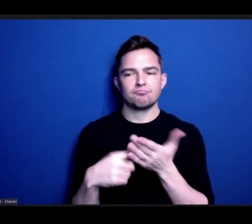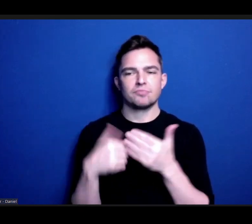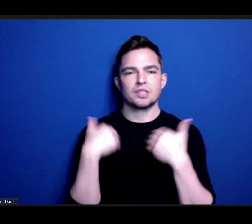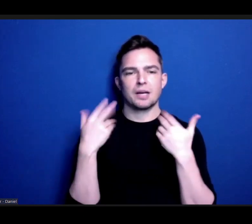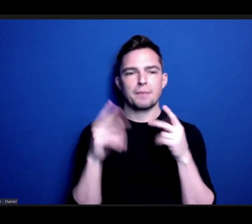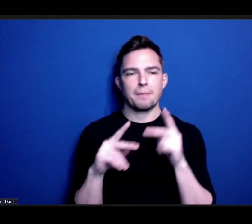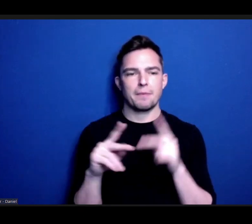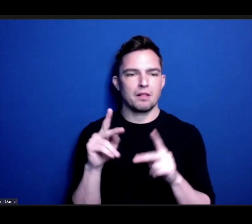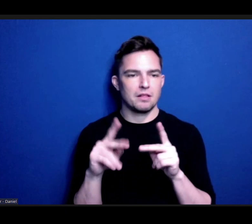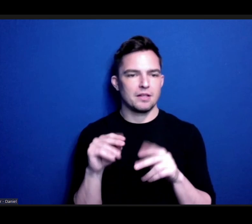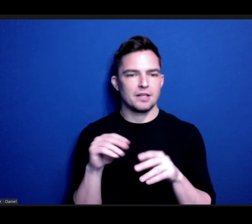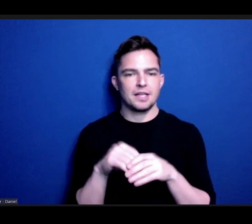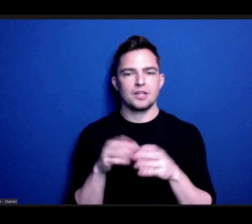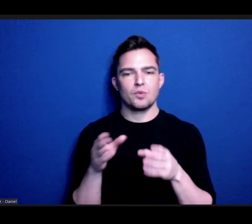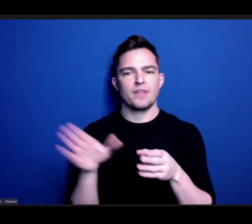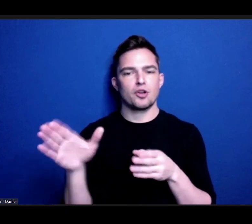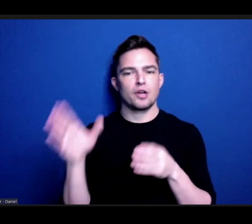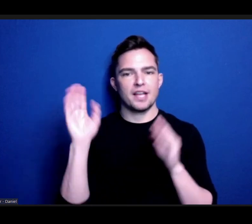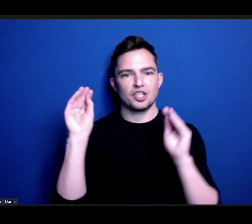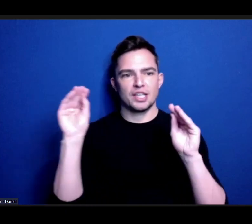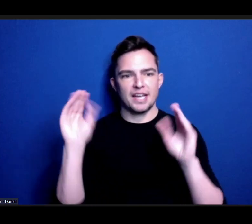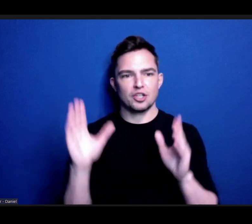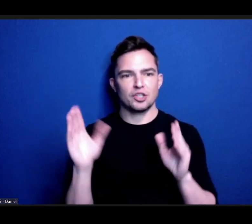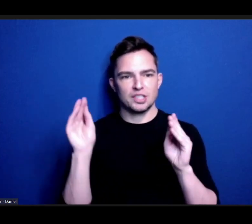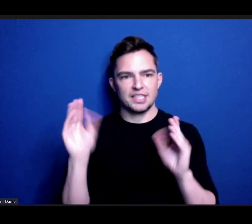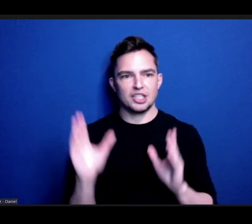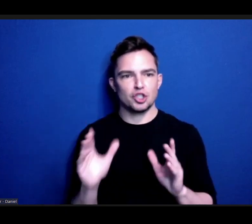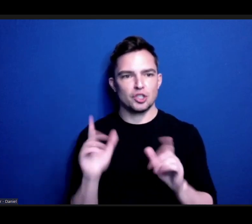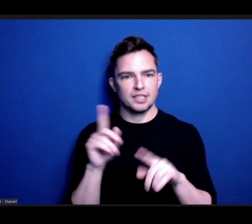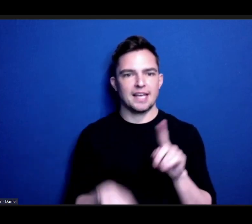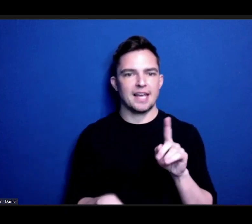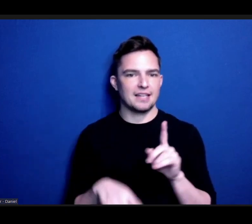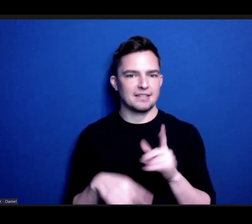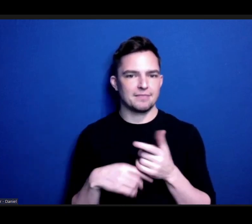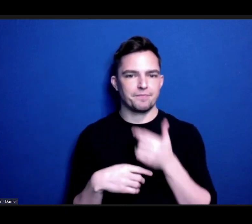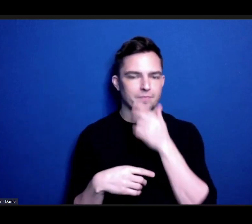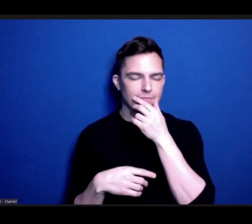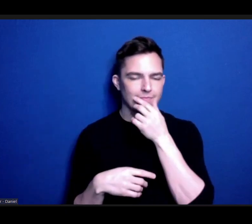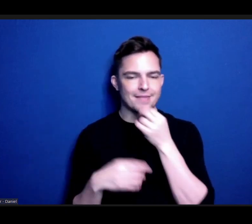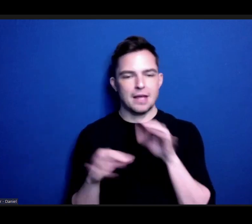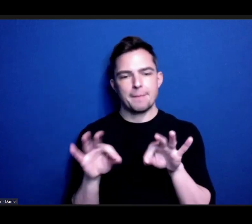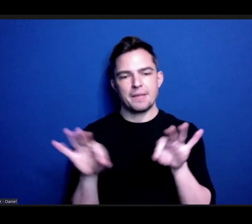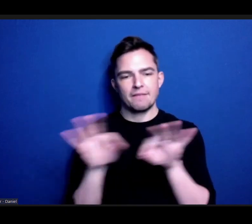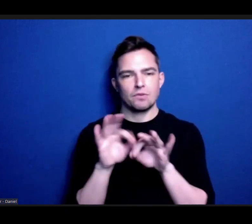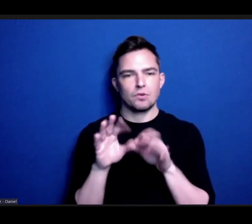that even their educators or teachers cannot. So meaningful relationships are pivotal to